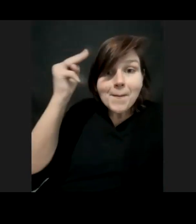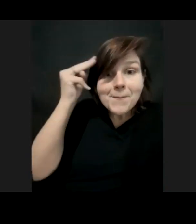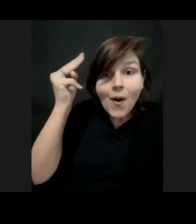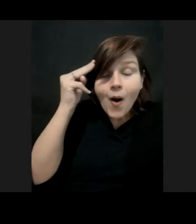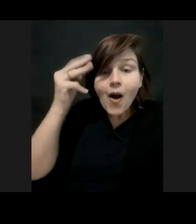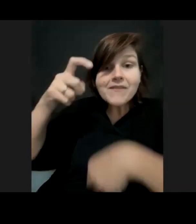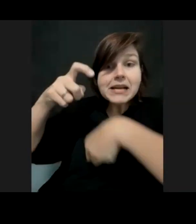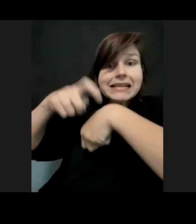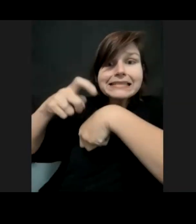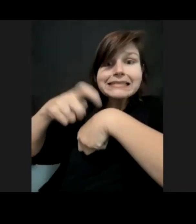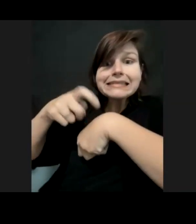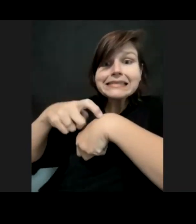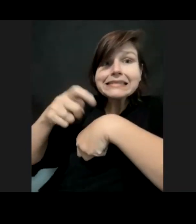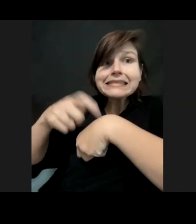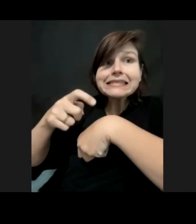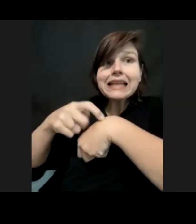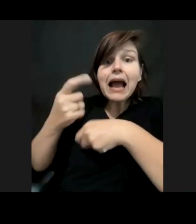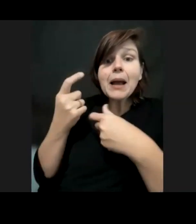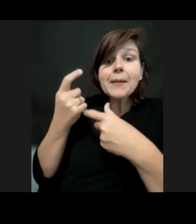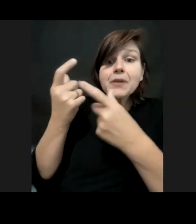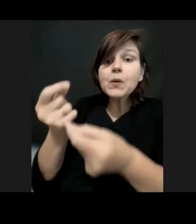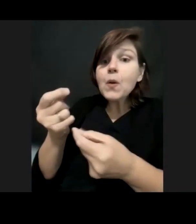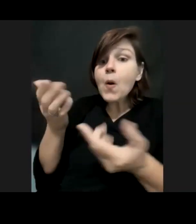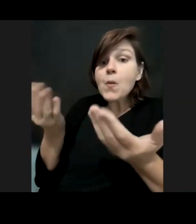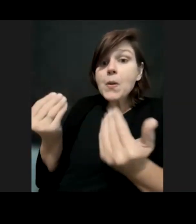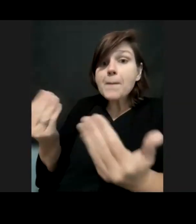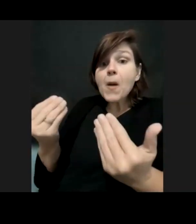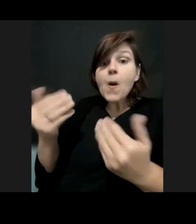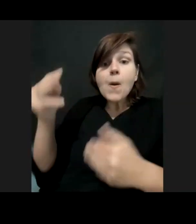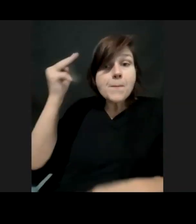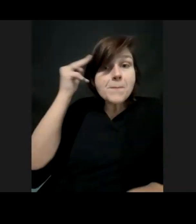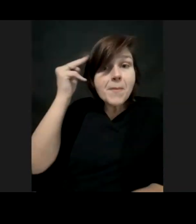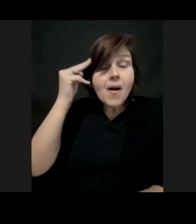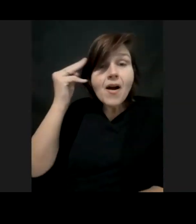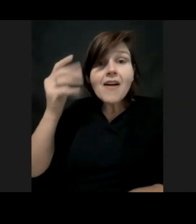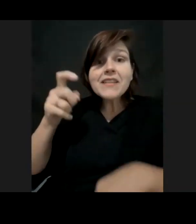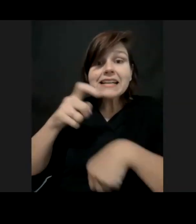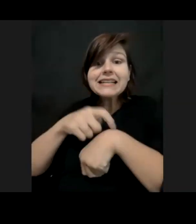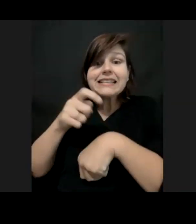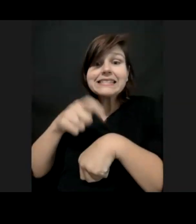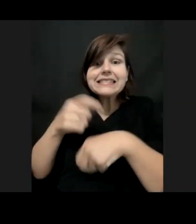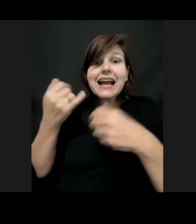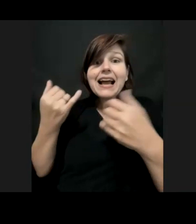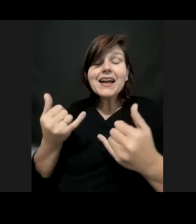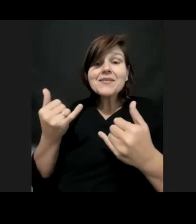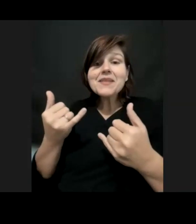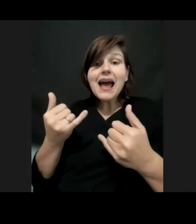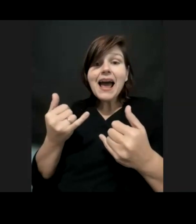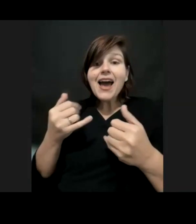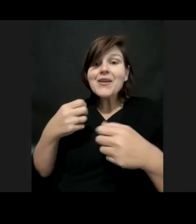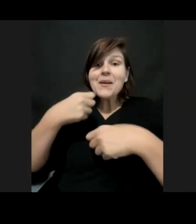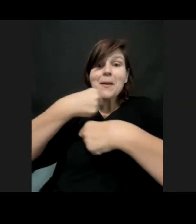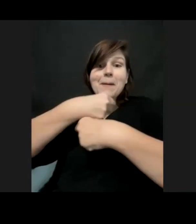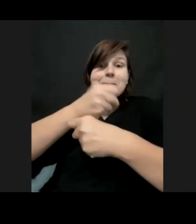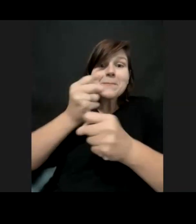Come on, Marvin, it's time to go and toast marshmallows on the campfire,” said Callie.